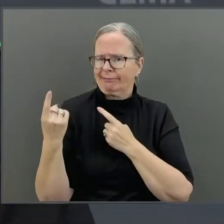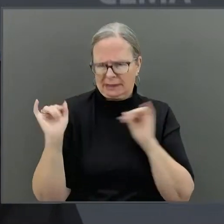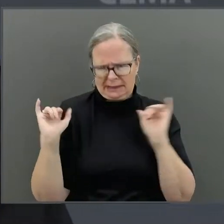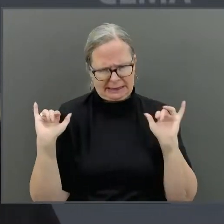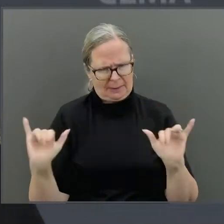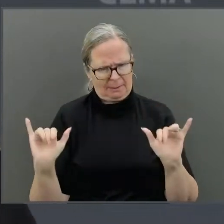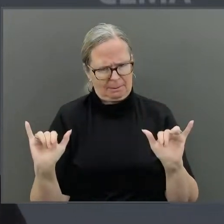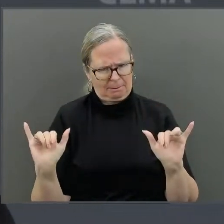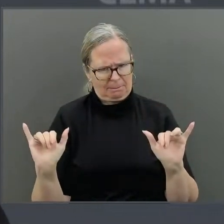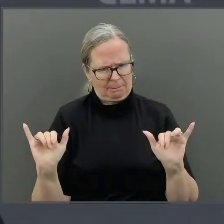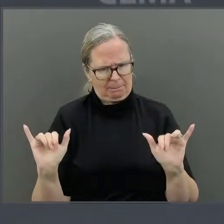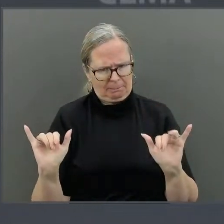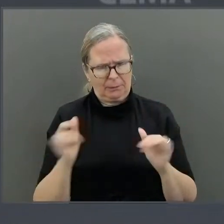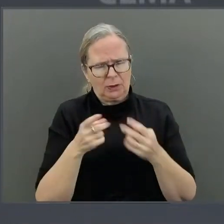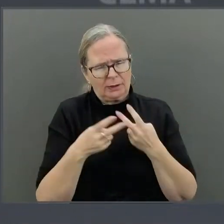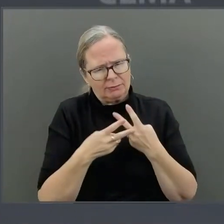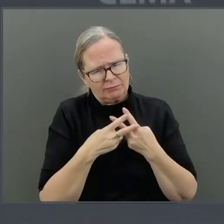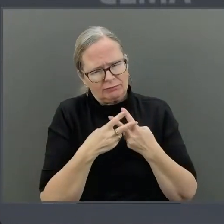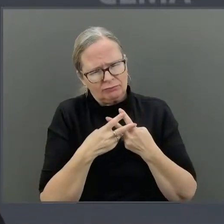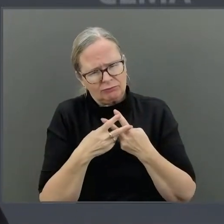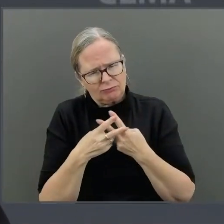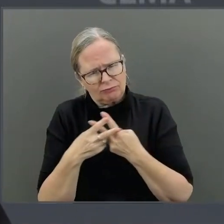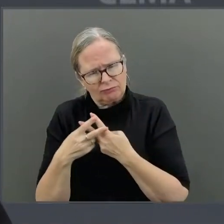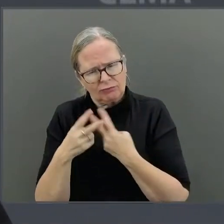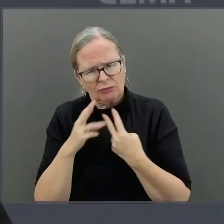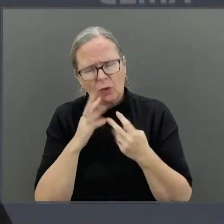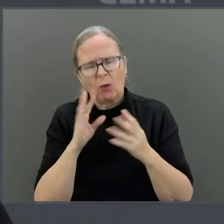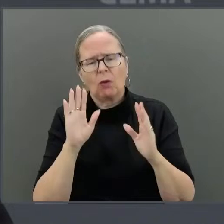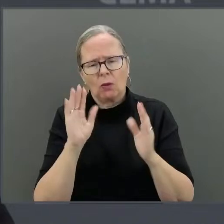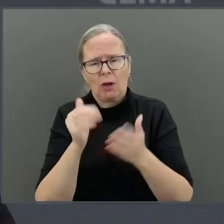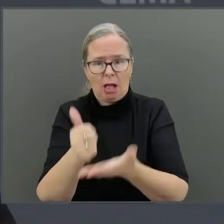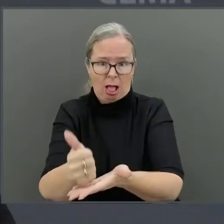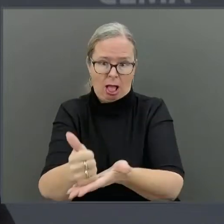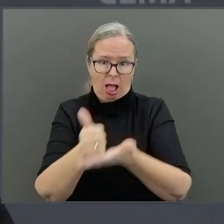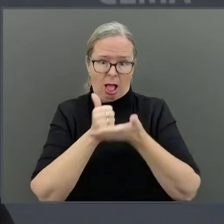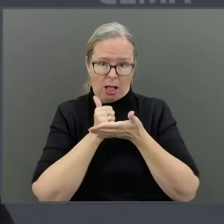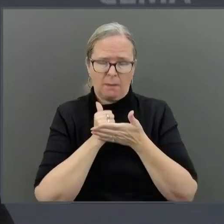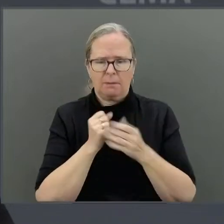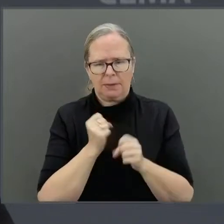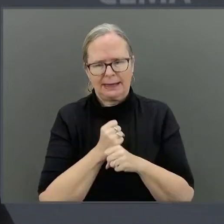businesses rallying around the continued call to reduce water use we've heard from some we've